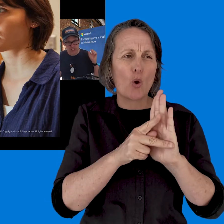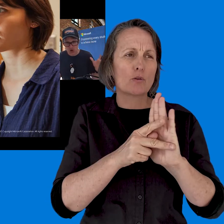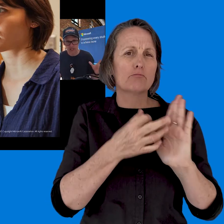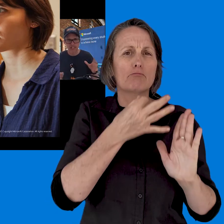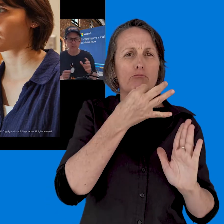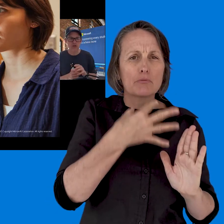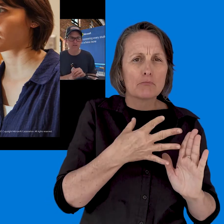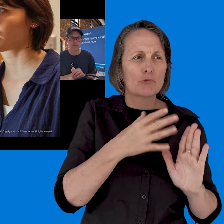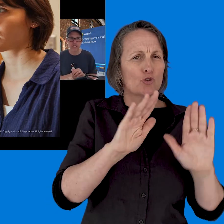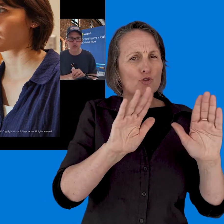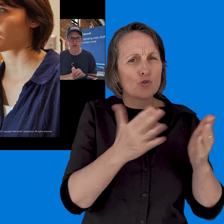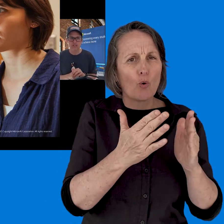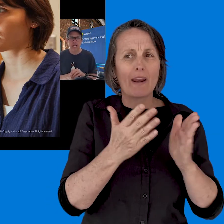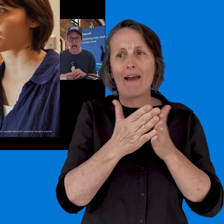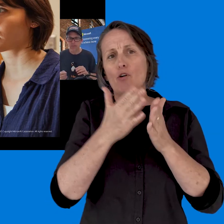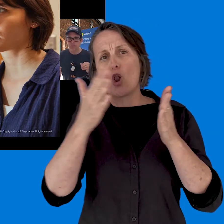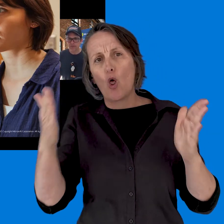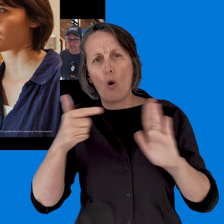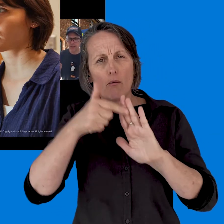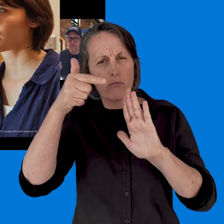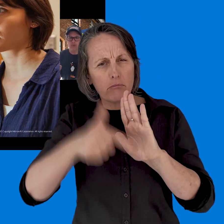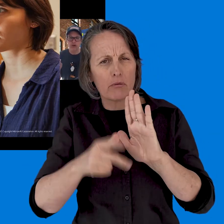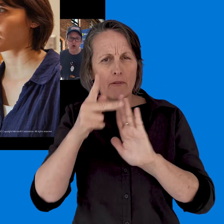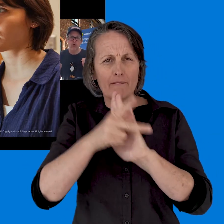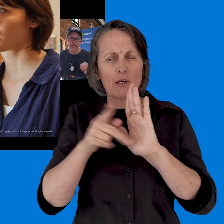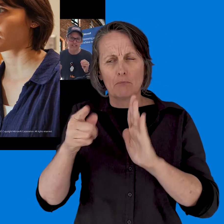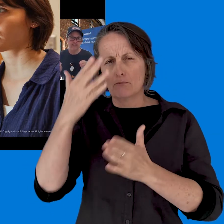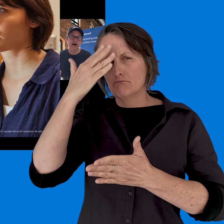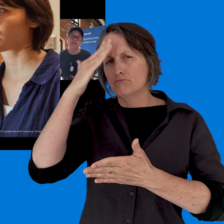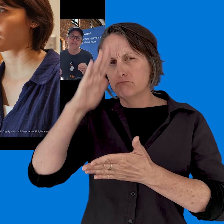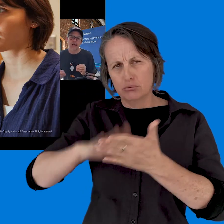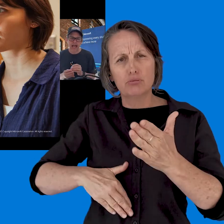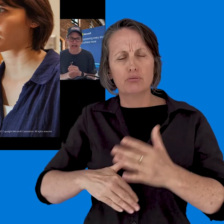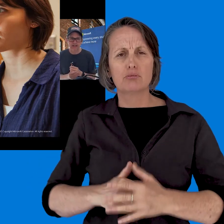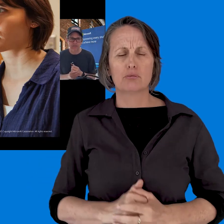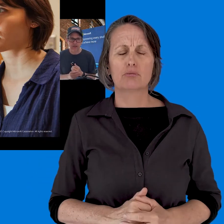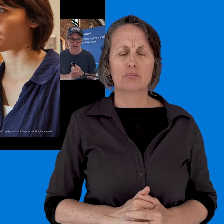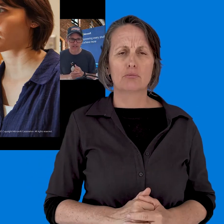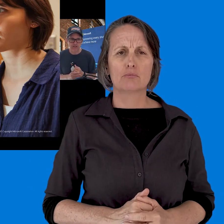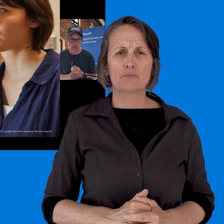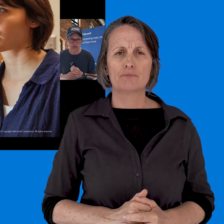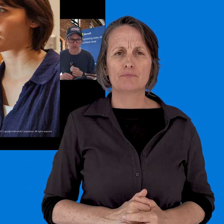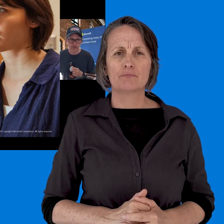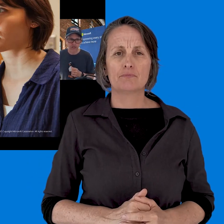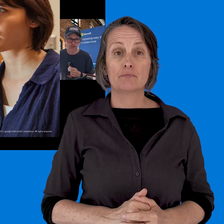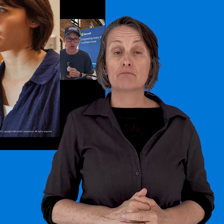There's longer deep-dive videos, but these people know their stuff and they've made some wonderful videos.